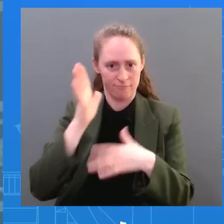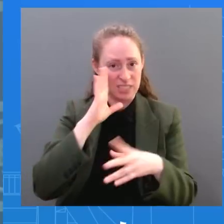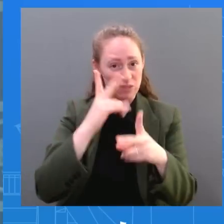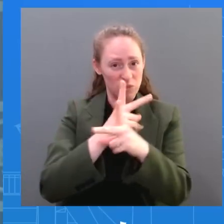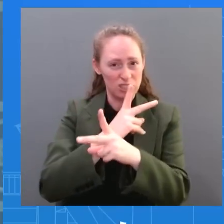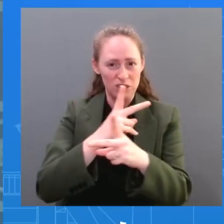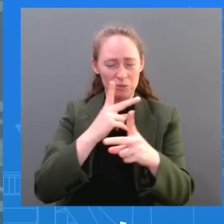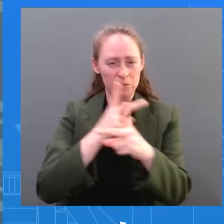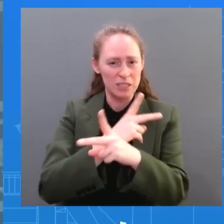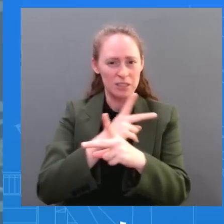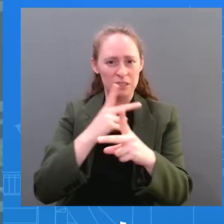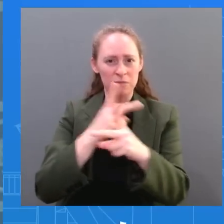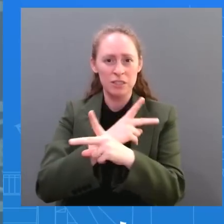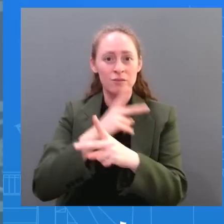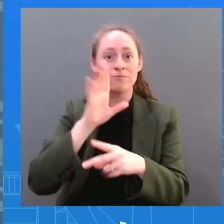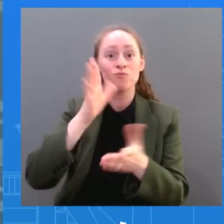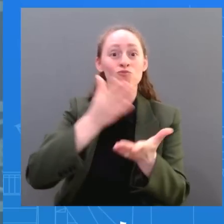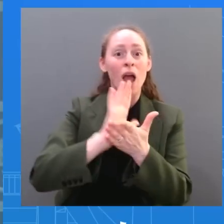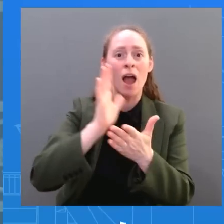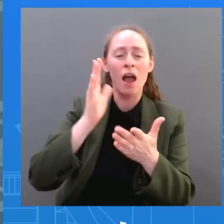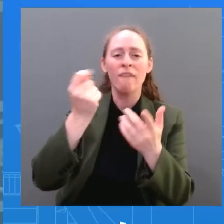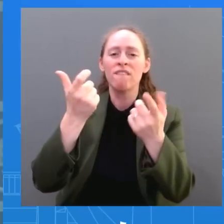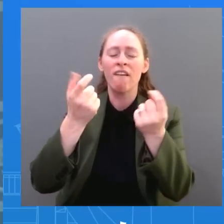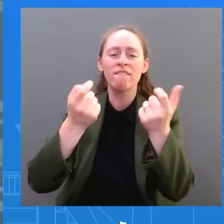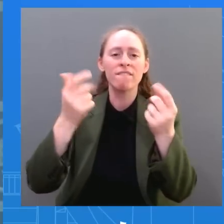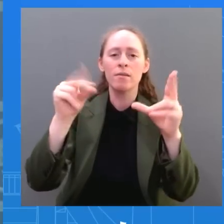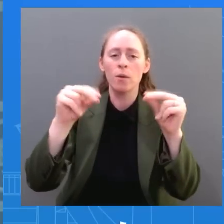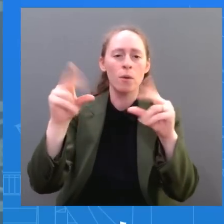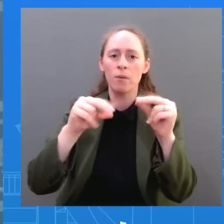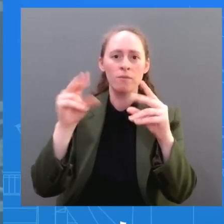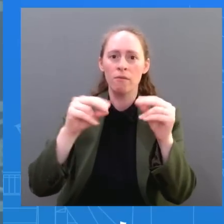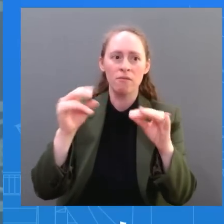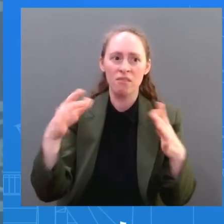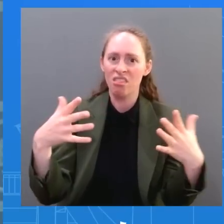Now, we're going to look at his legal authority on what he can do on executive actions.